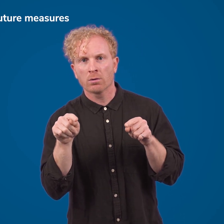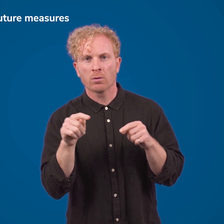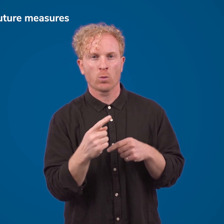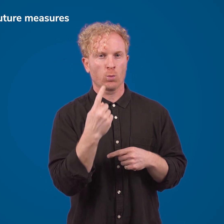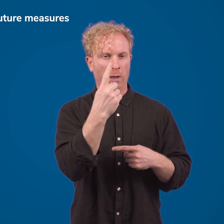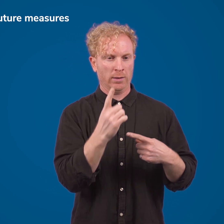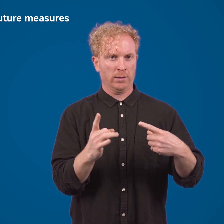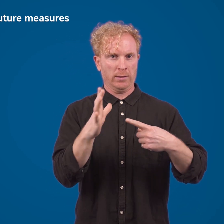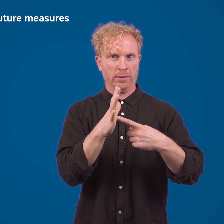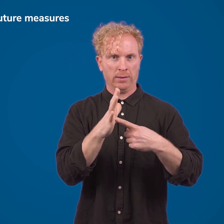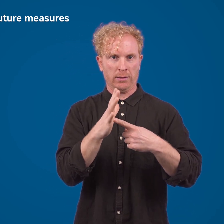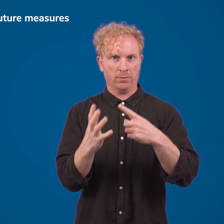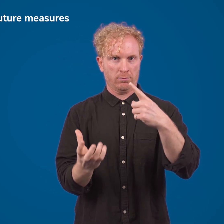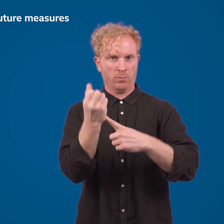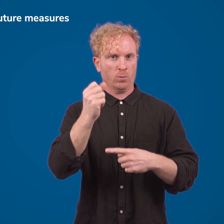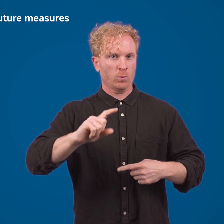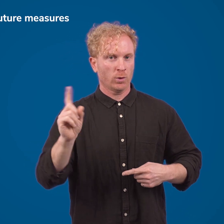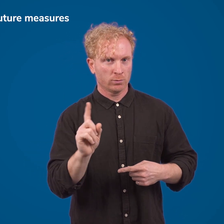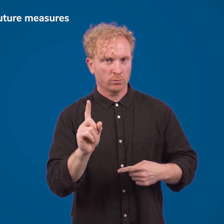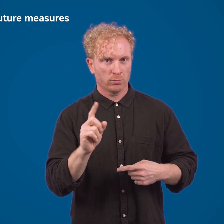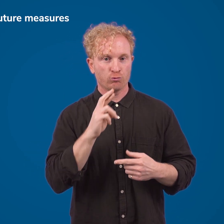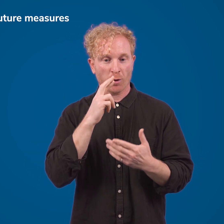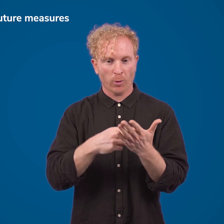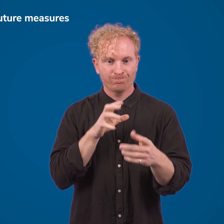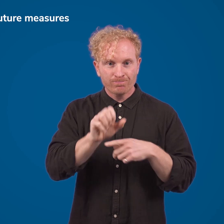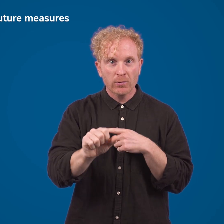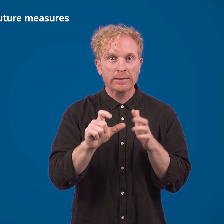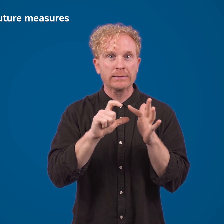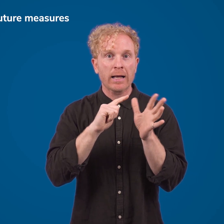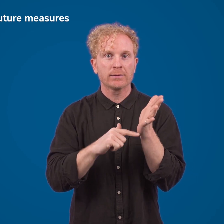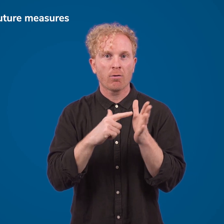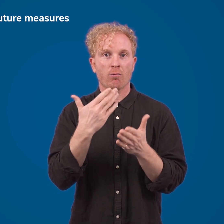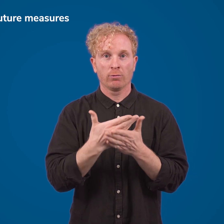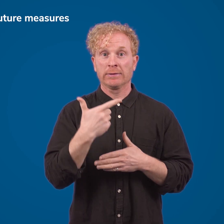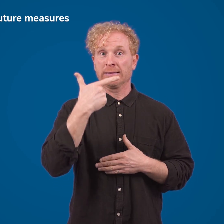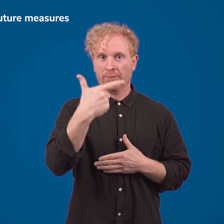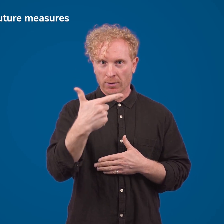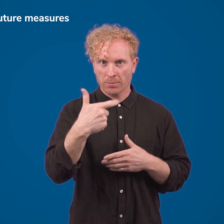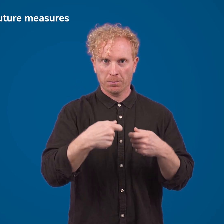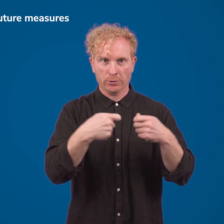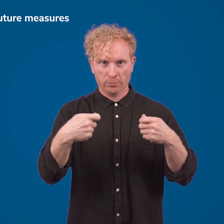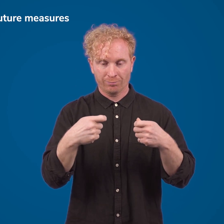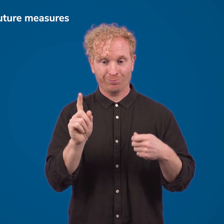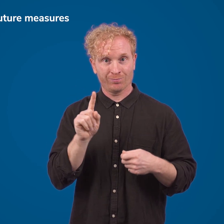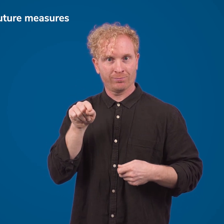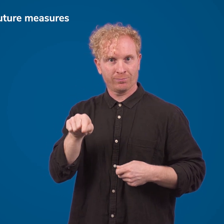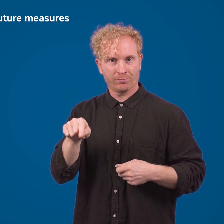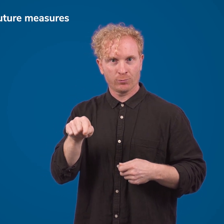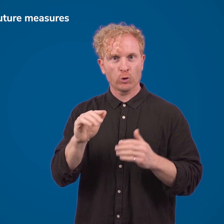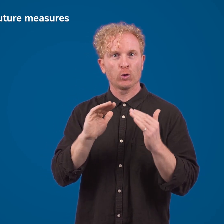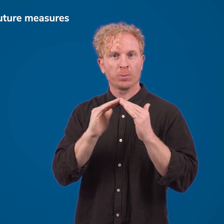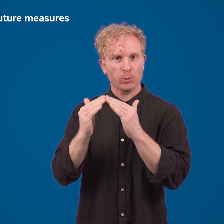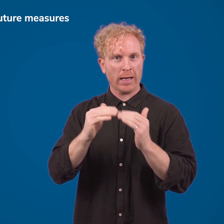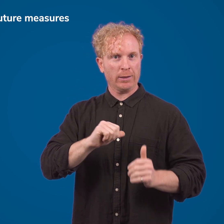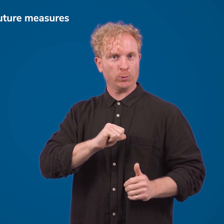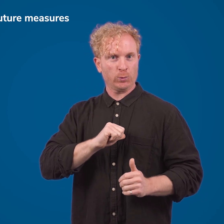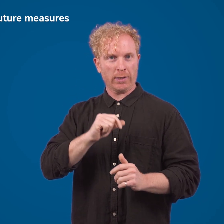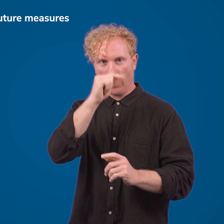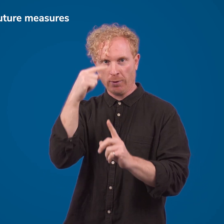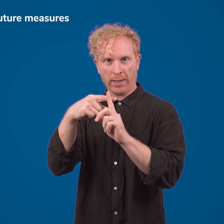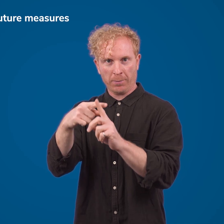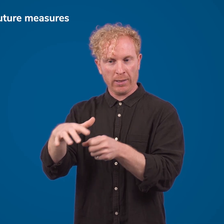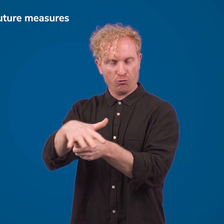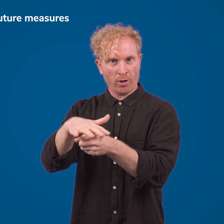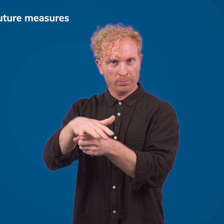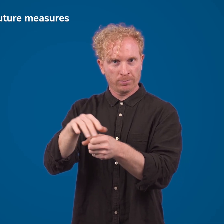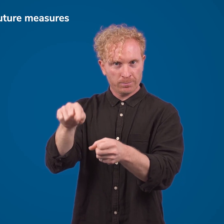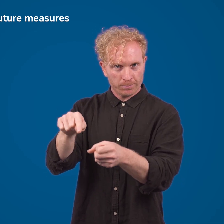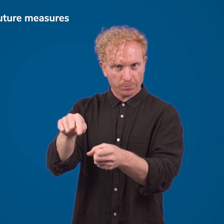One key achievement was the reporting of data on the 7 measures in the Community Attitudes Outcome Area.